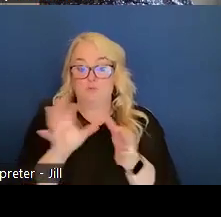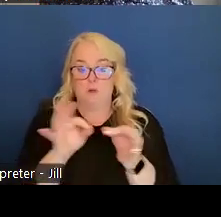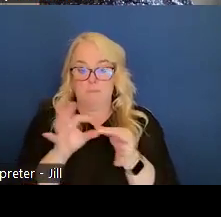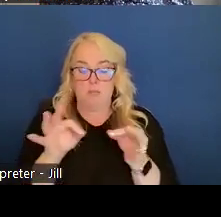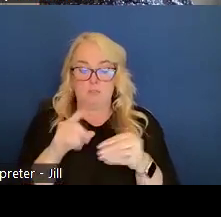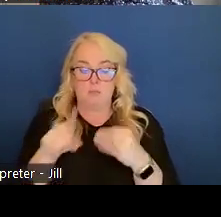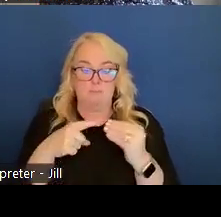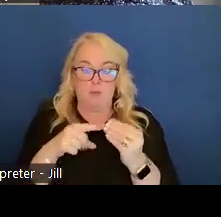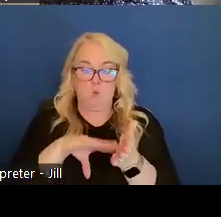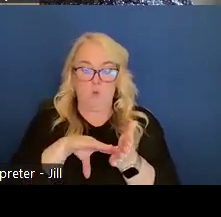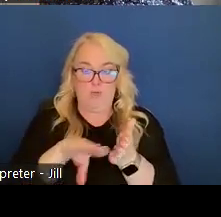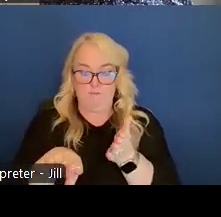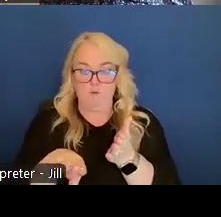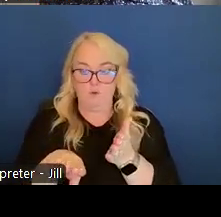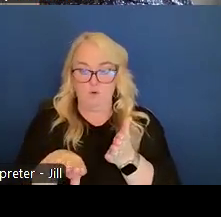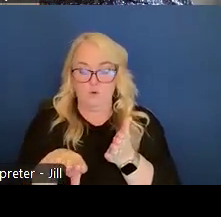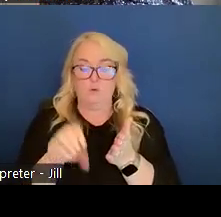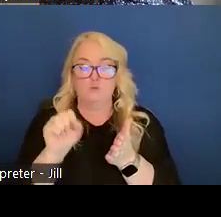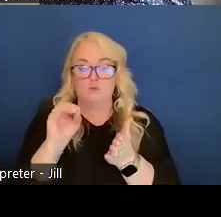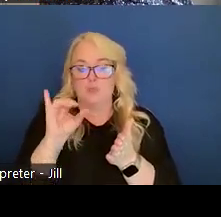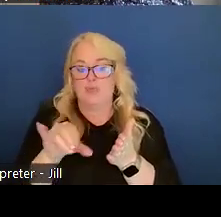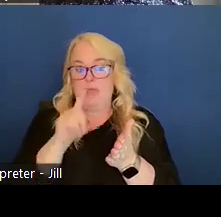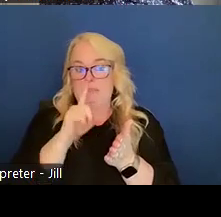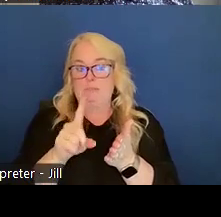independent of that tool. So that's what we're up to in the